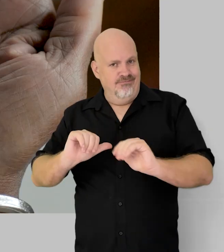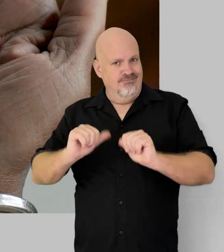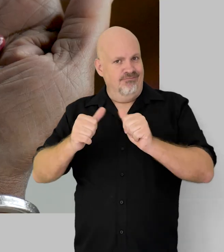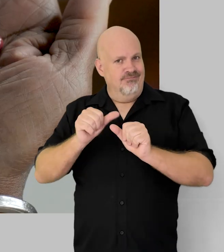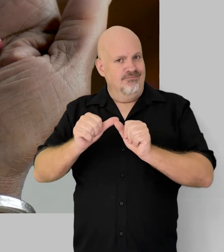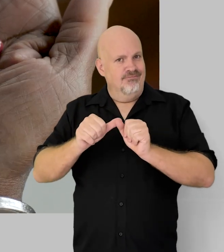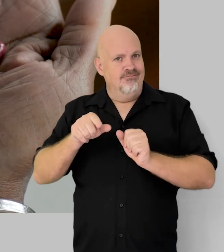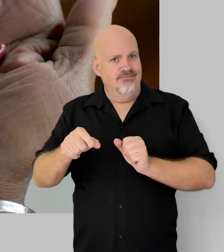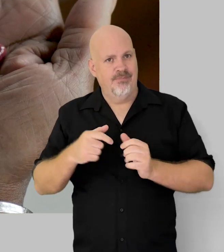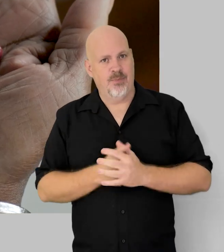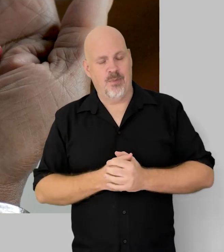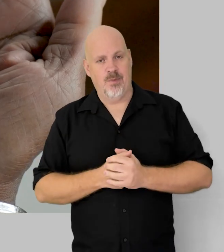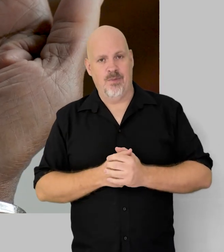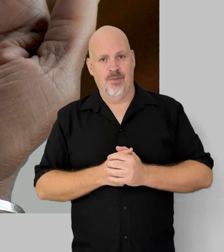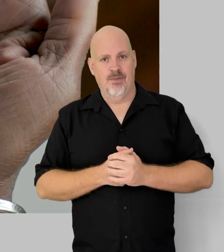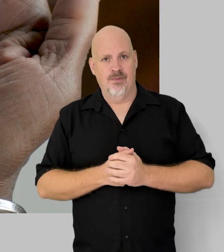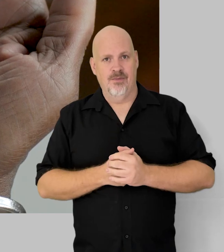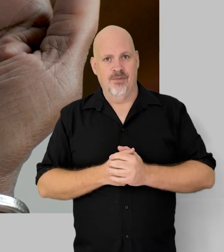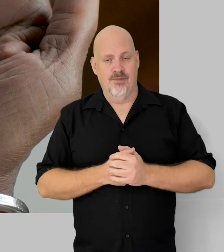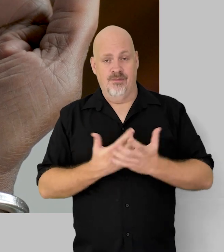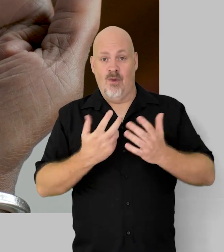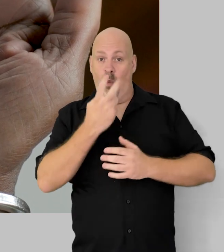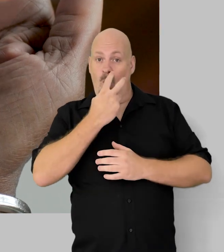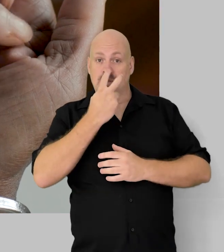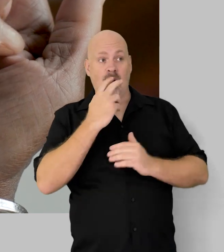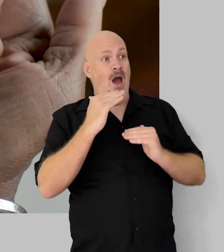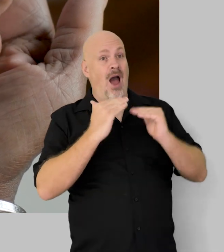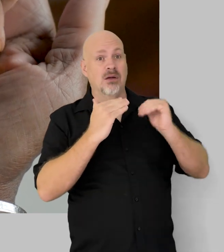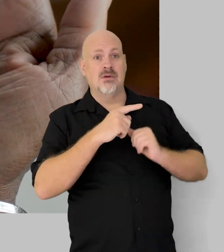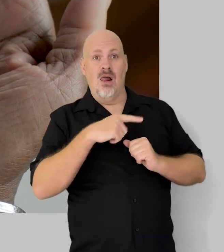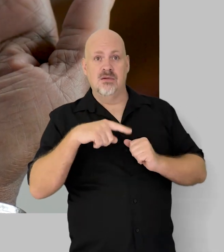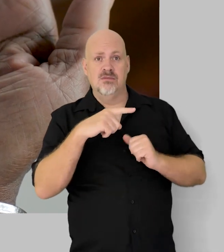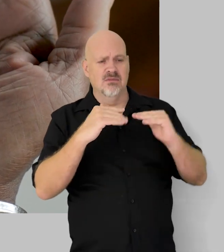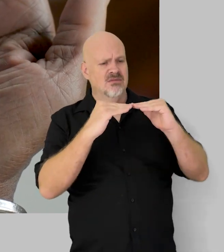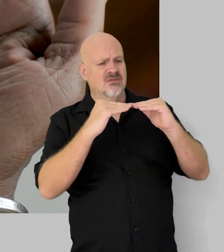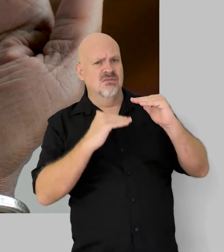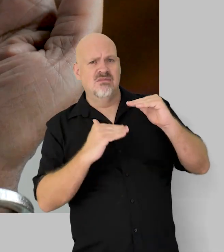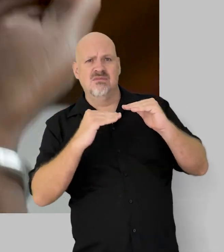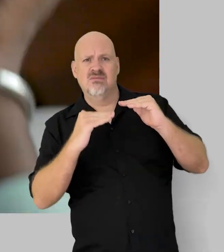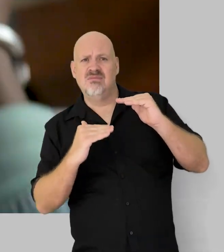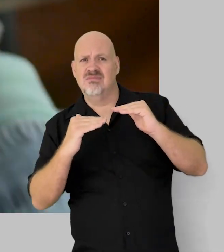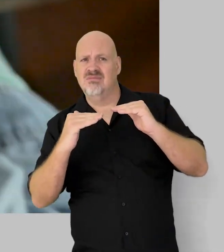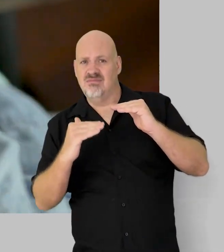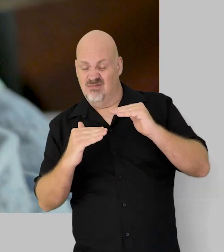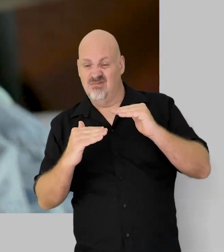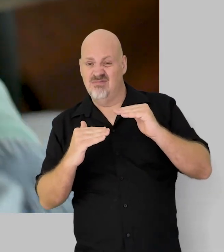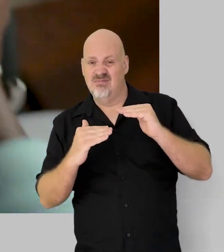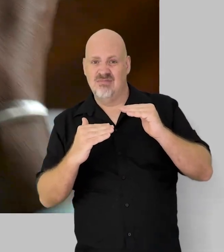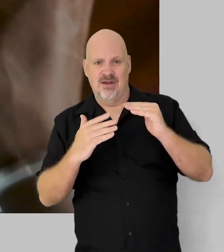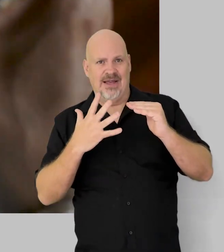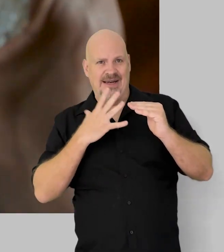In addition, many older adults face social challenges such as isolation, poverty, and reduced access to health care.